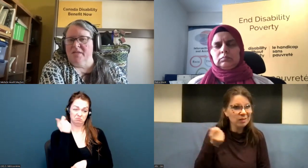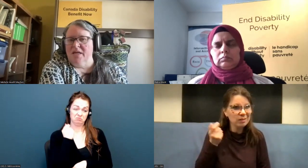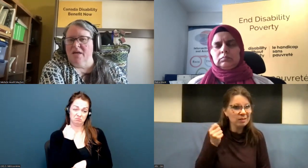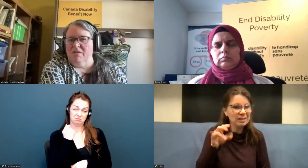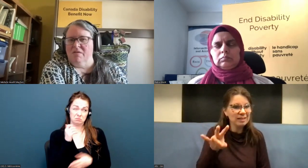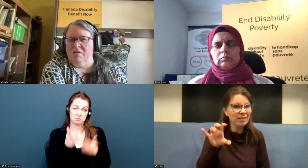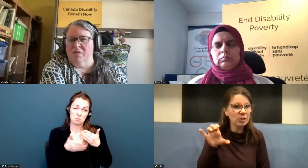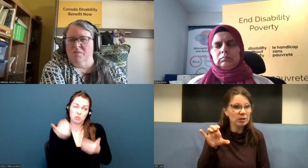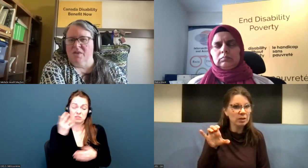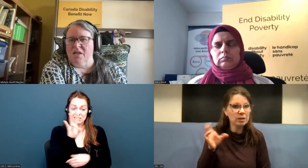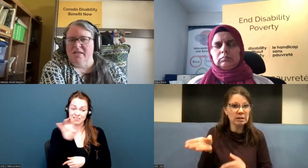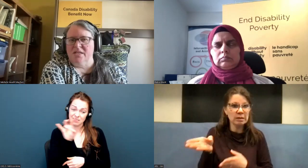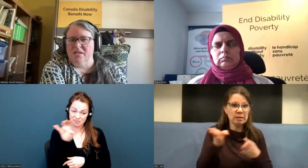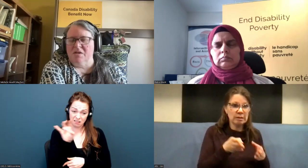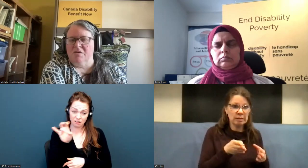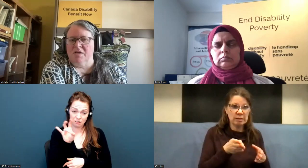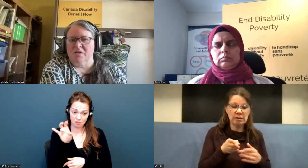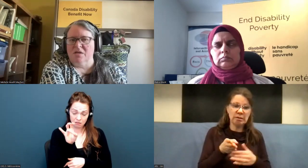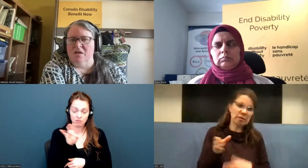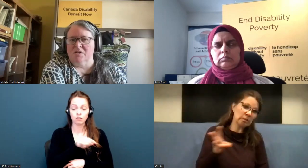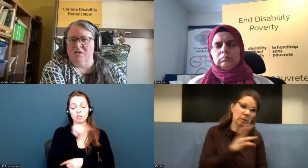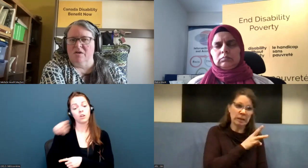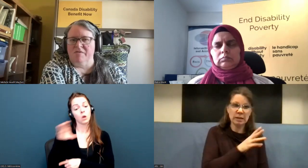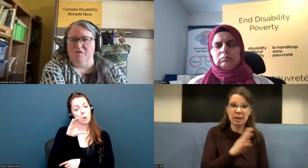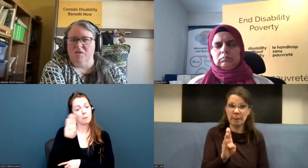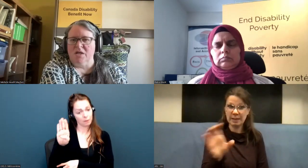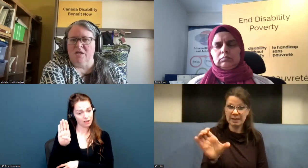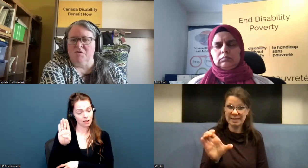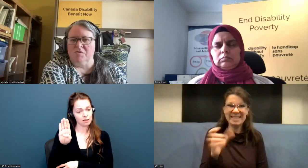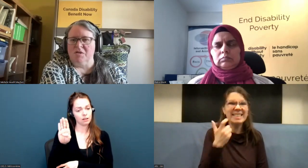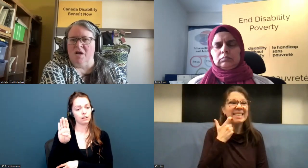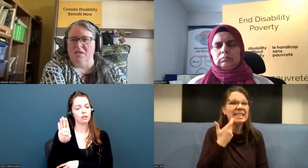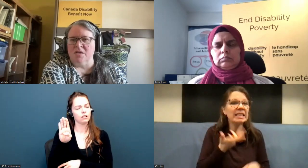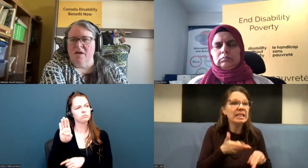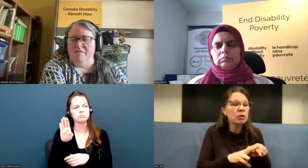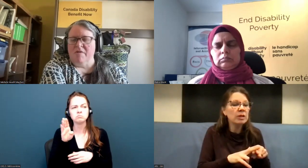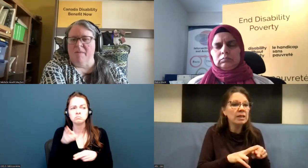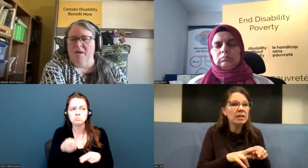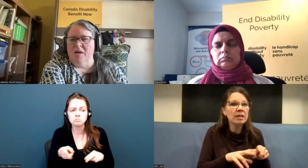ARE WITH THE LATEST INCREASE JUST OVER $1,400.